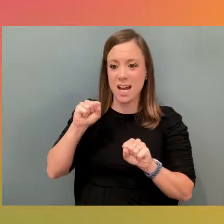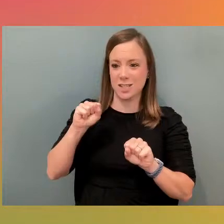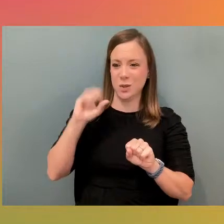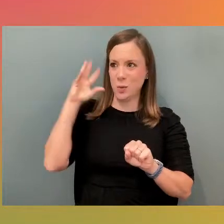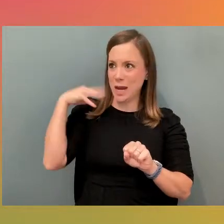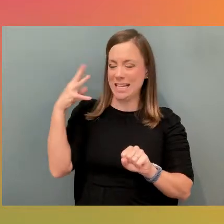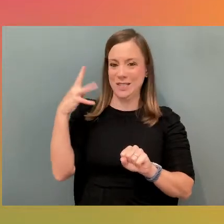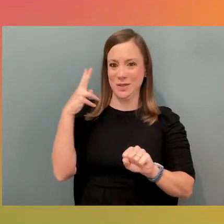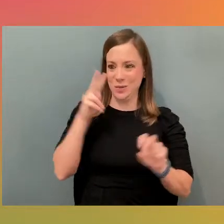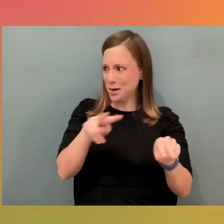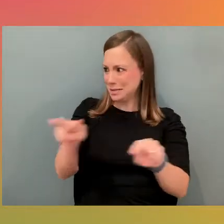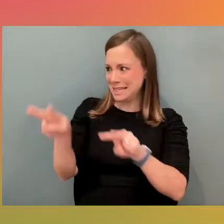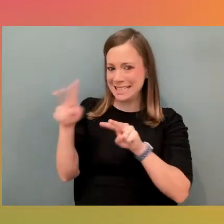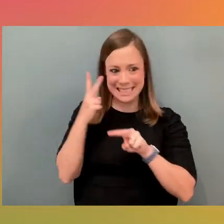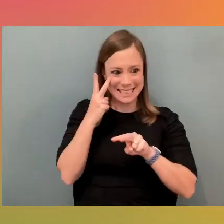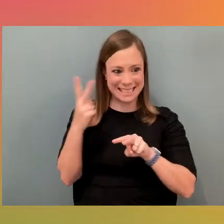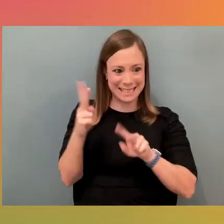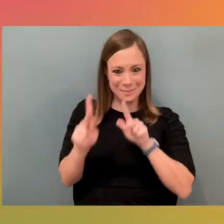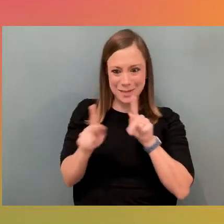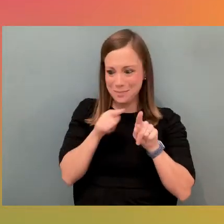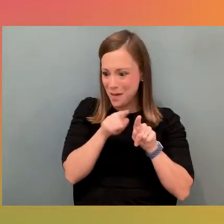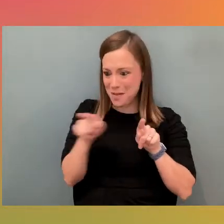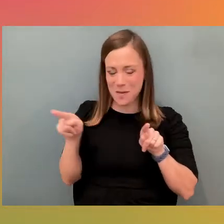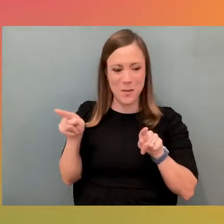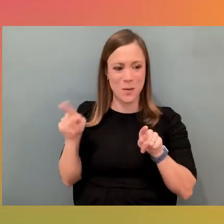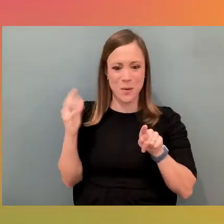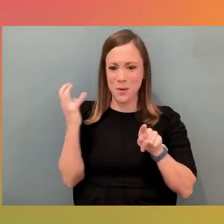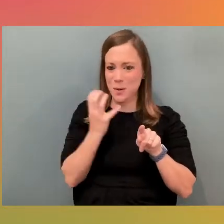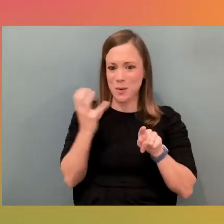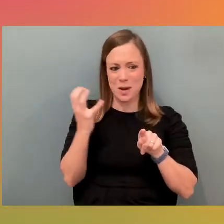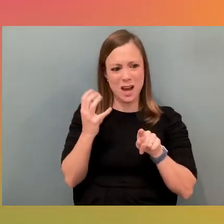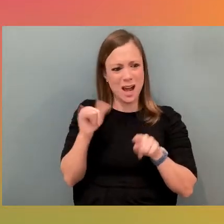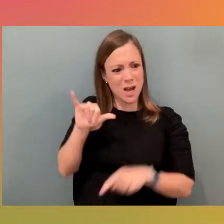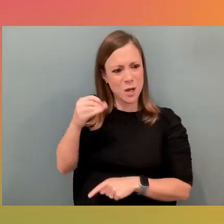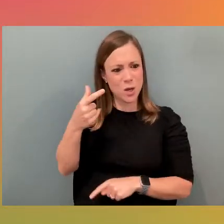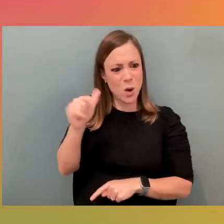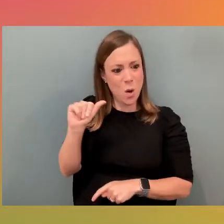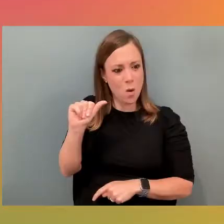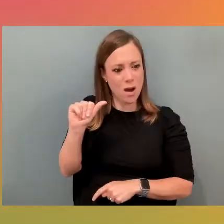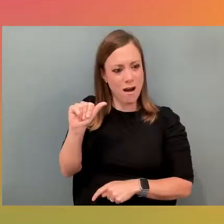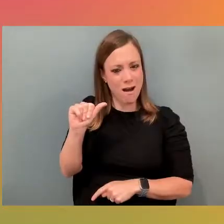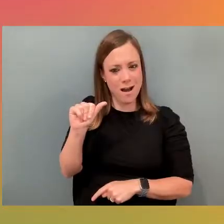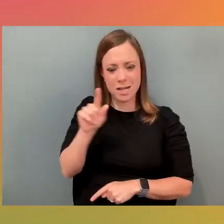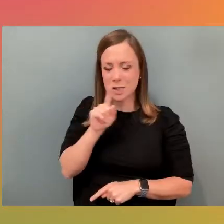OH MY GOSH, IT'S INCREDIBLE. IT'S JUST SO SURREAL TO LOOK